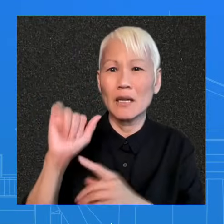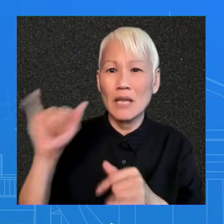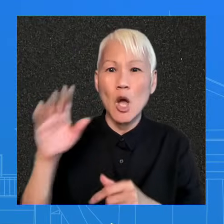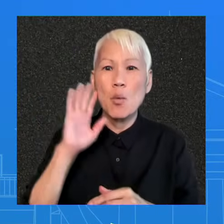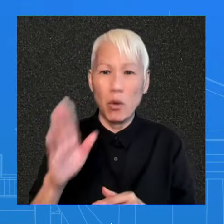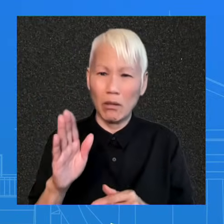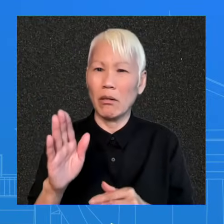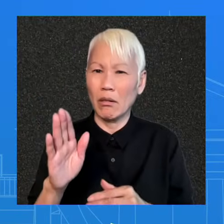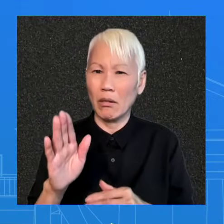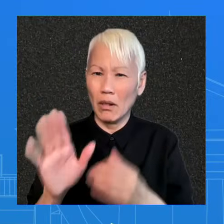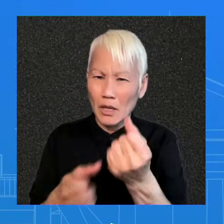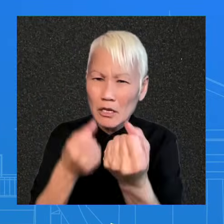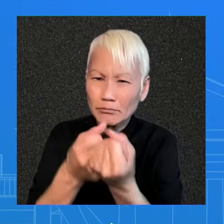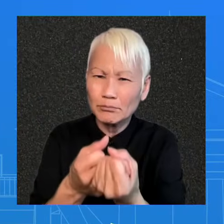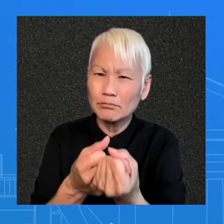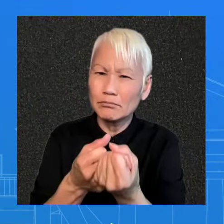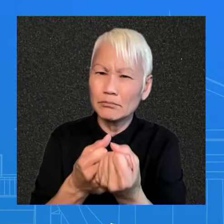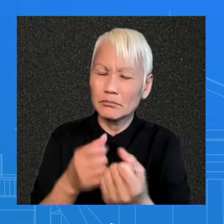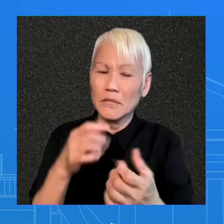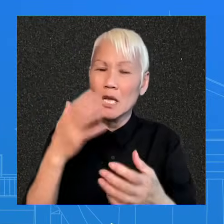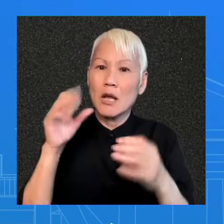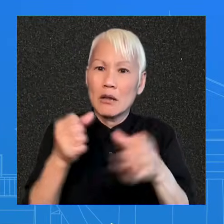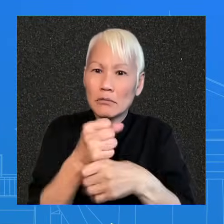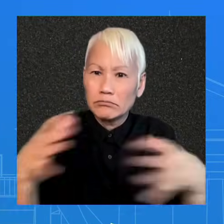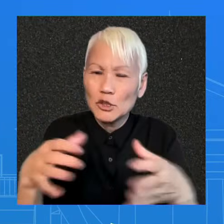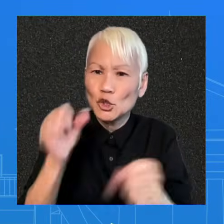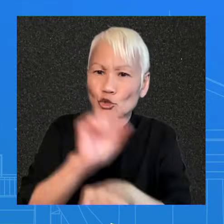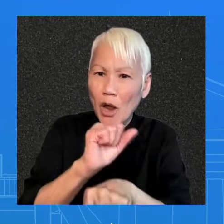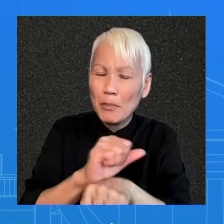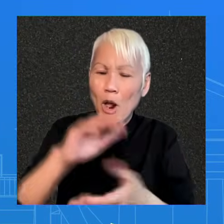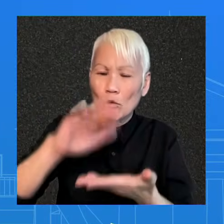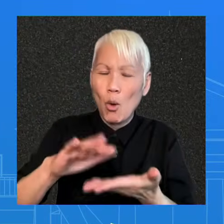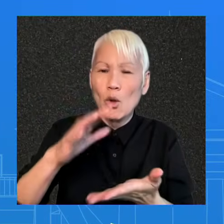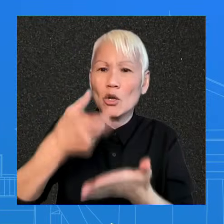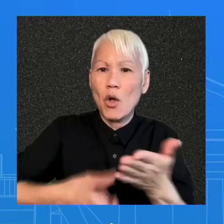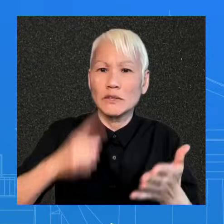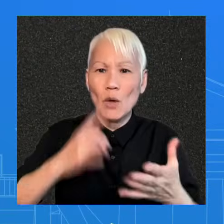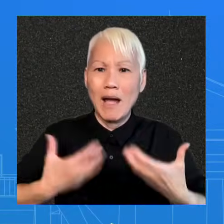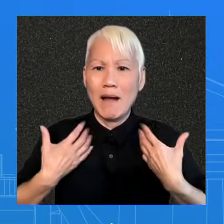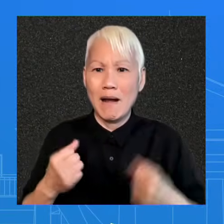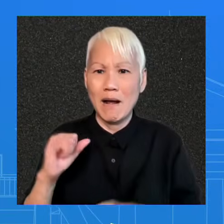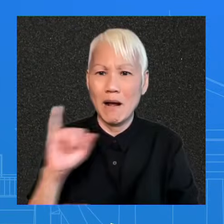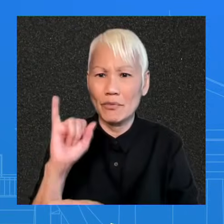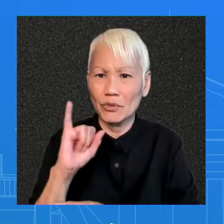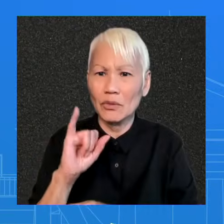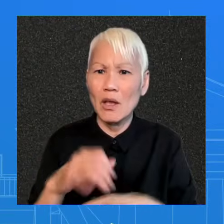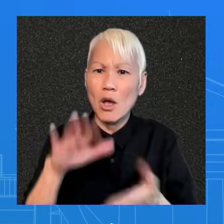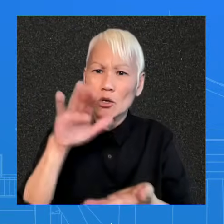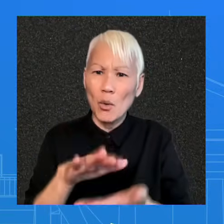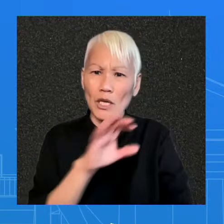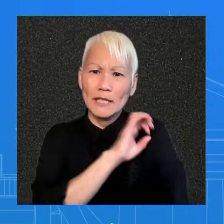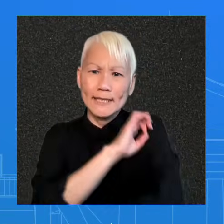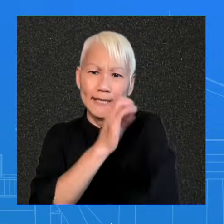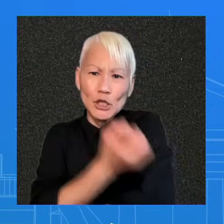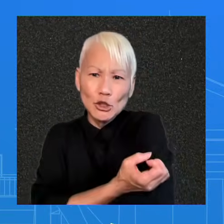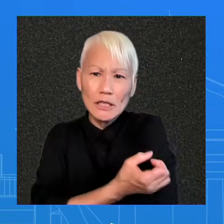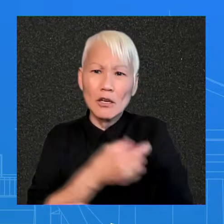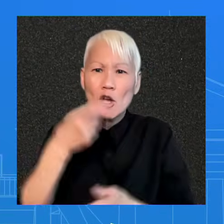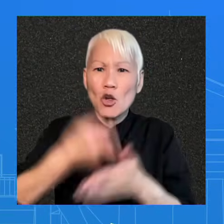lower costs for --or healthcare costs for Americans, lower energy costs for Americans. The CHIPS and Science Act. When you think about manufacturing jobs,